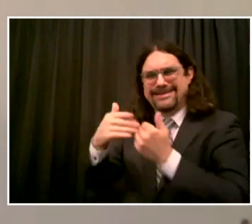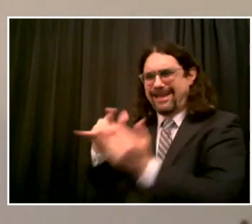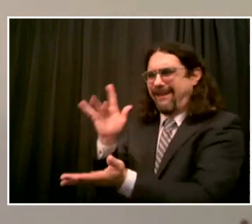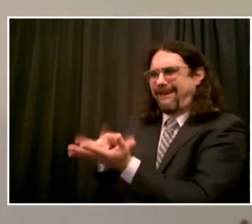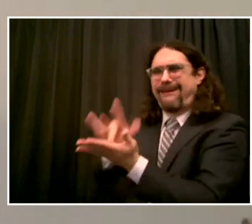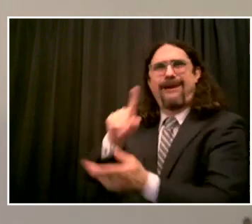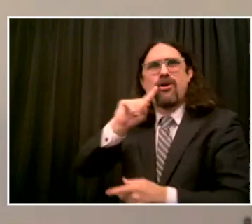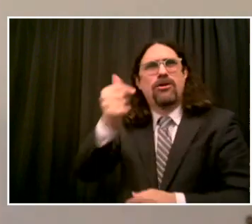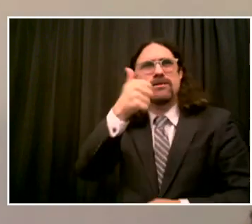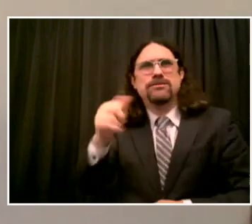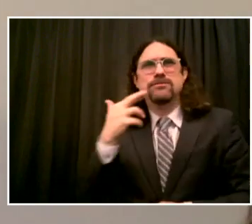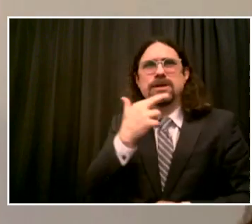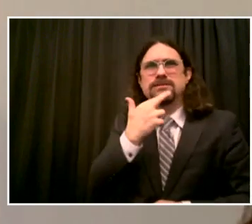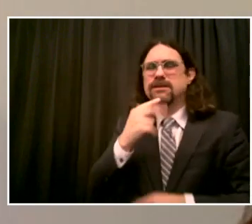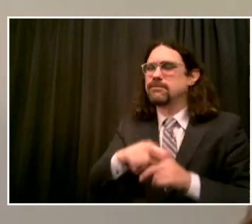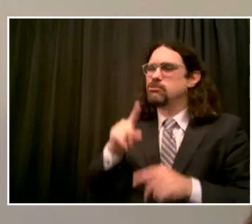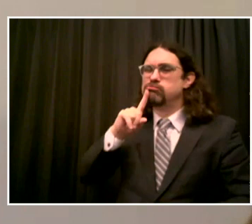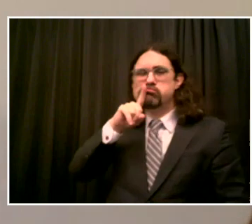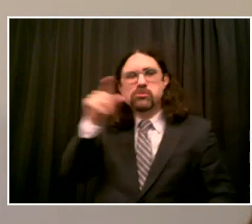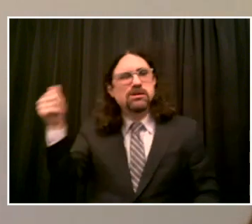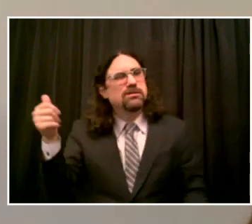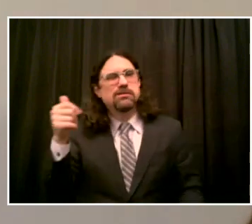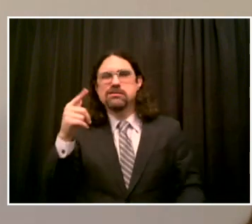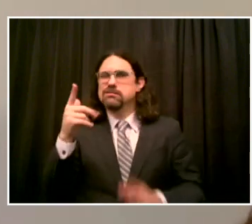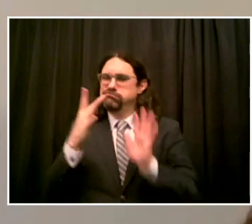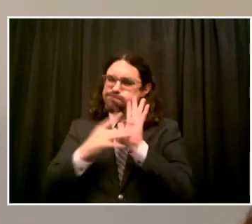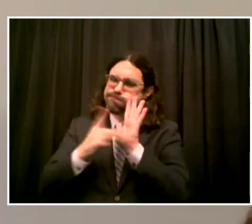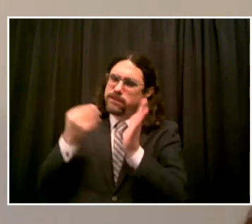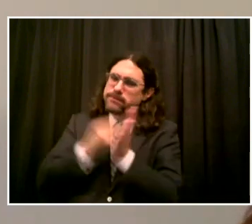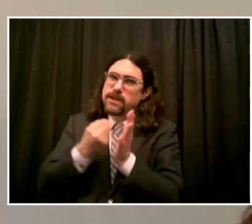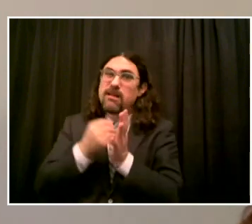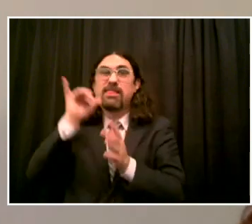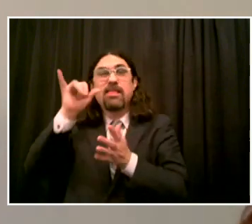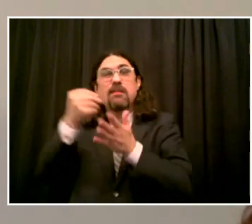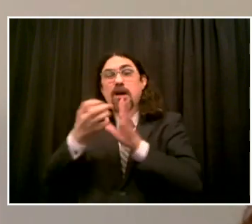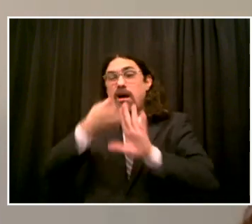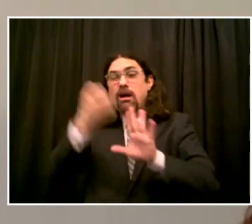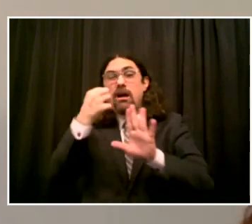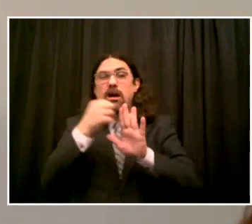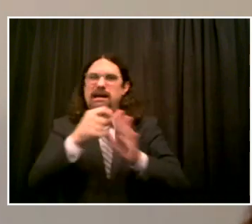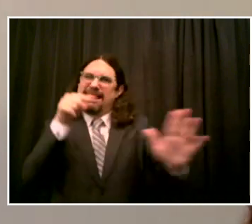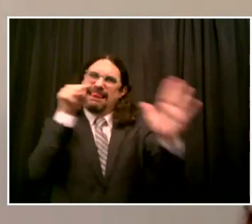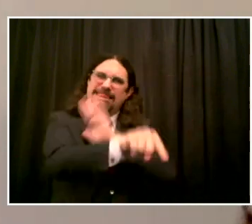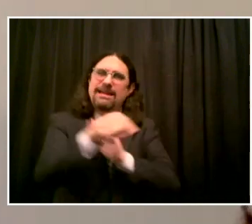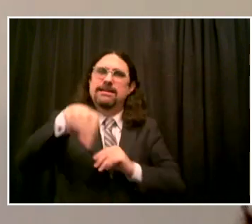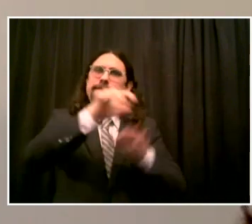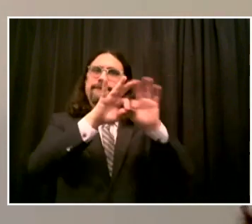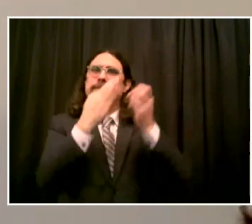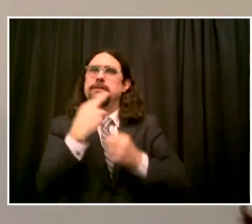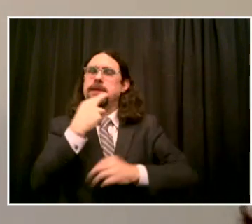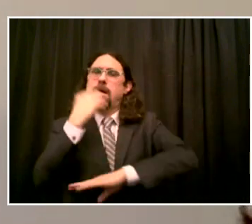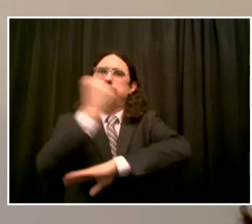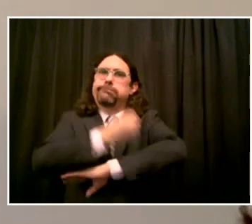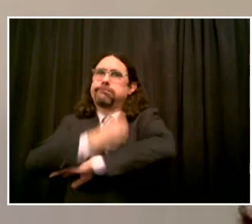YOURSTO OUR RESTAURANT INDUSTRY. IT WAS ALL ABOUT PROFITING COSTS. RIGHT NOW WHAT WE HE AVDONE IS THE COMMISSION FEES